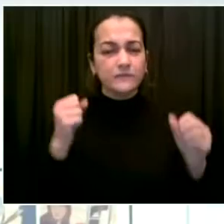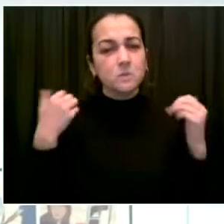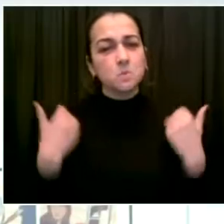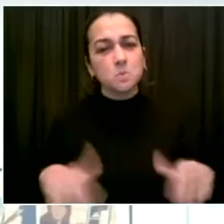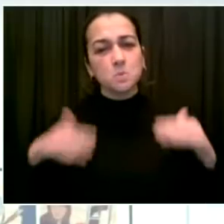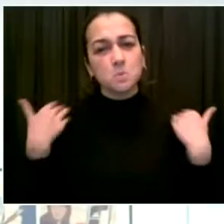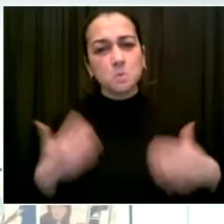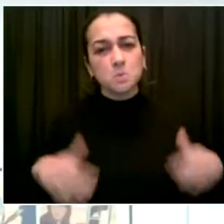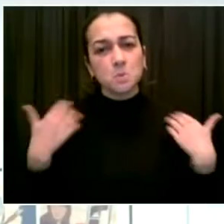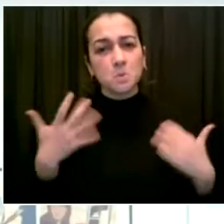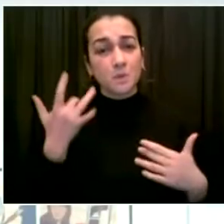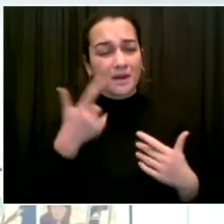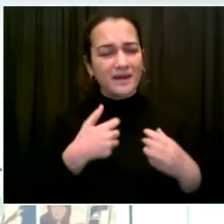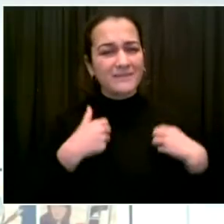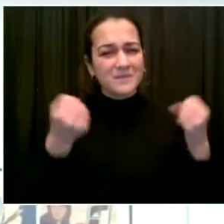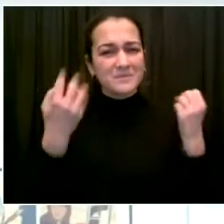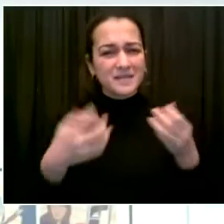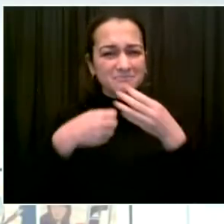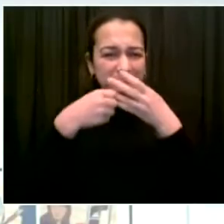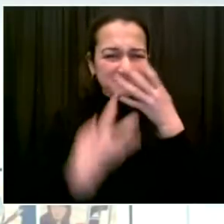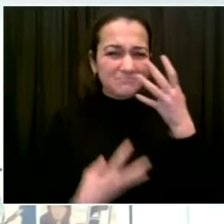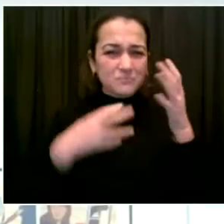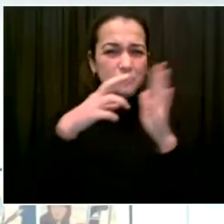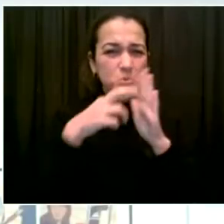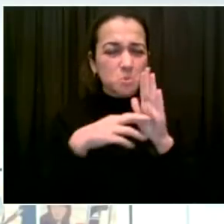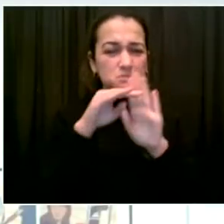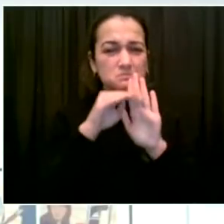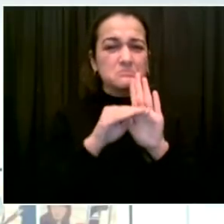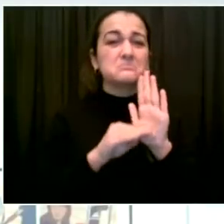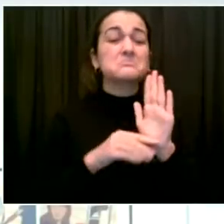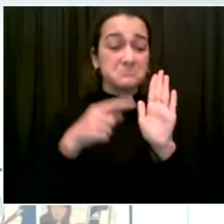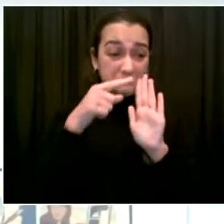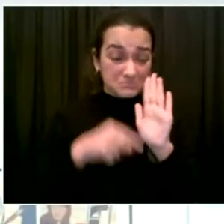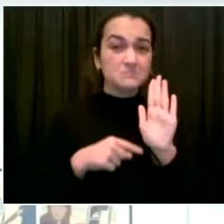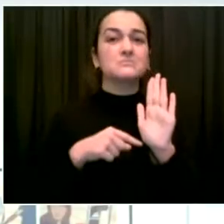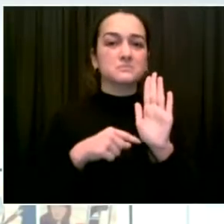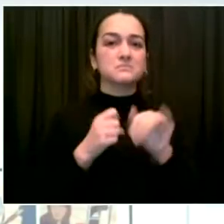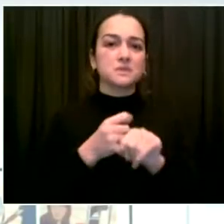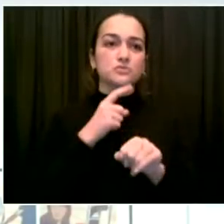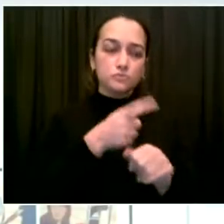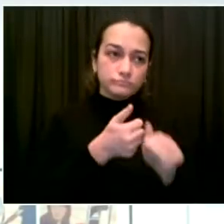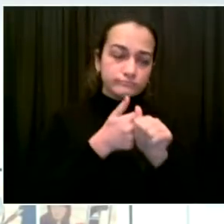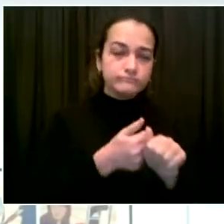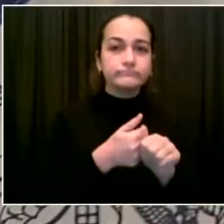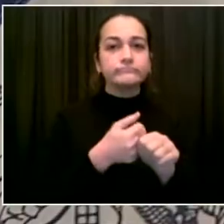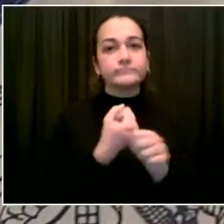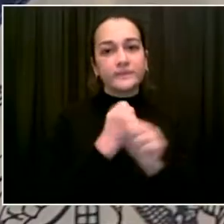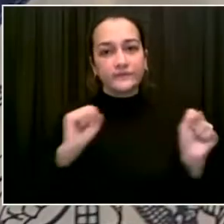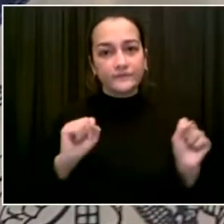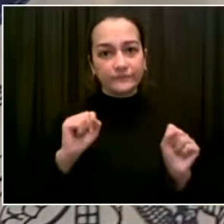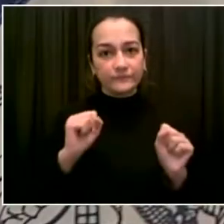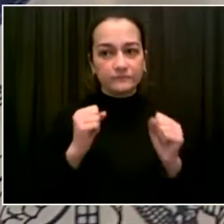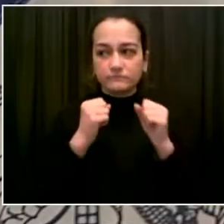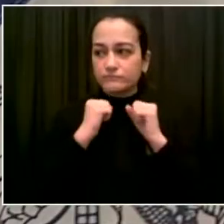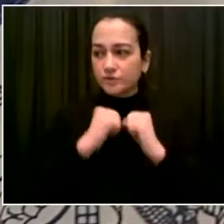SAFEST PLACES FOR OUR STUDENTS AS WELL AS OUR STAFF BECAUSE OF THOE SSRITCT PROTOCOS LTHAT